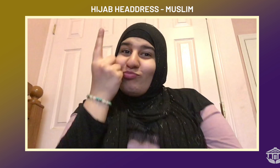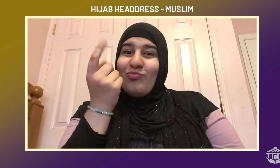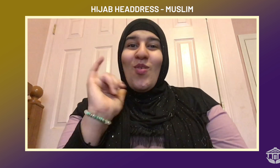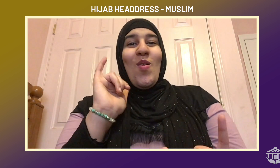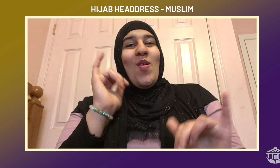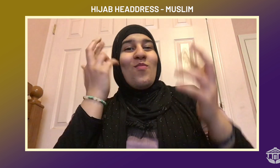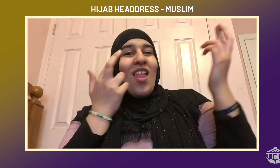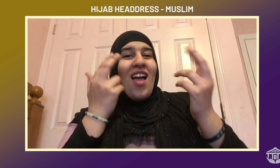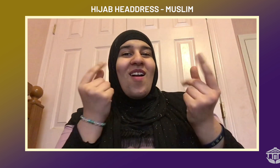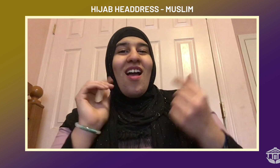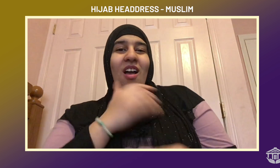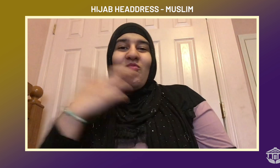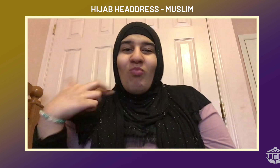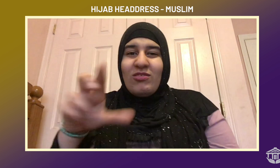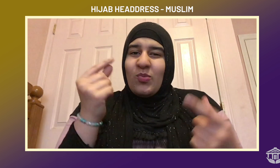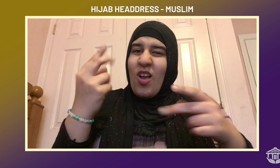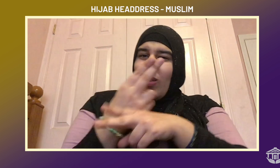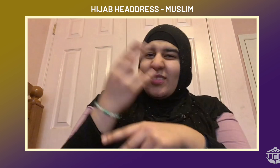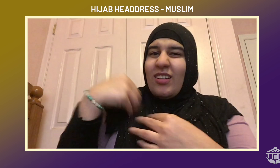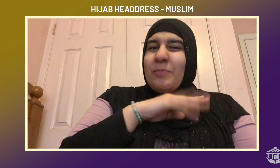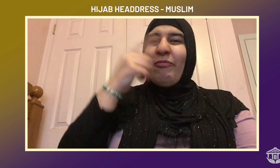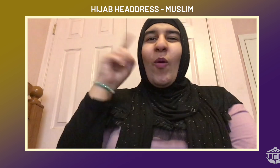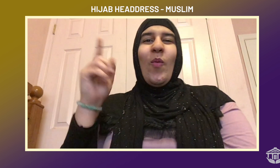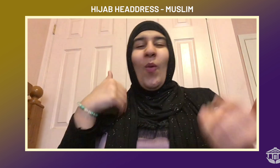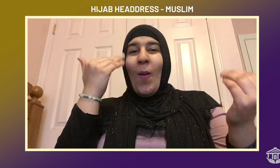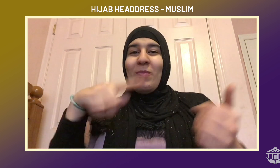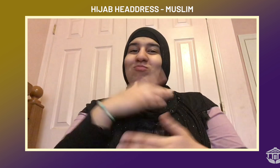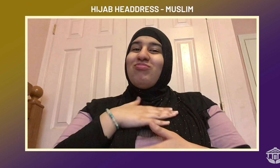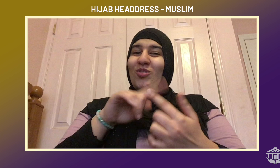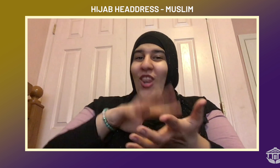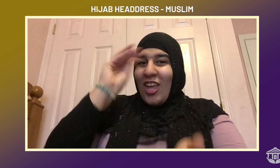I hope this was good for you to learn something new about Islam and people who wear hijabs.”